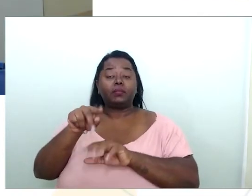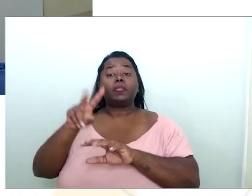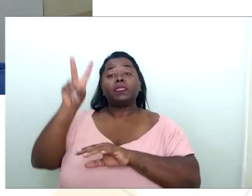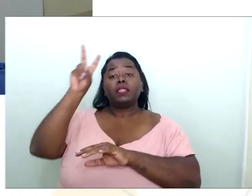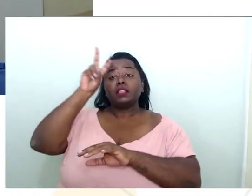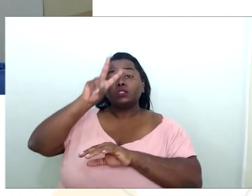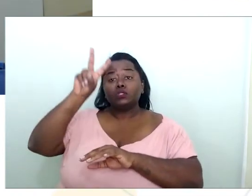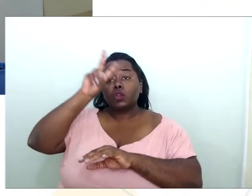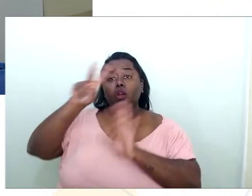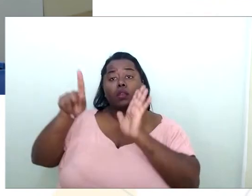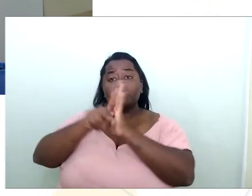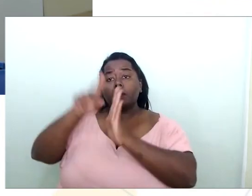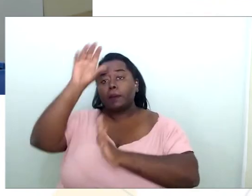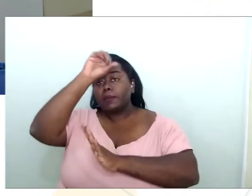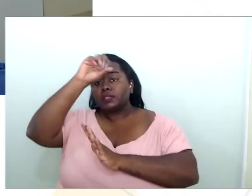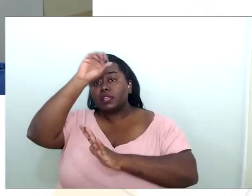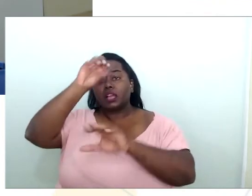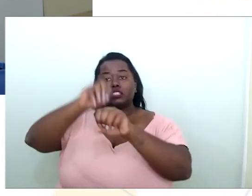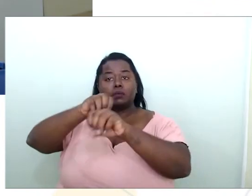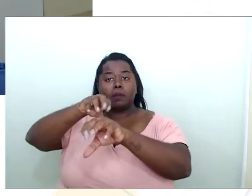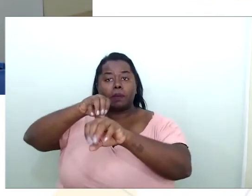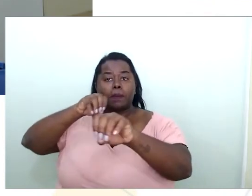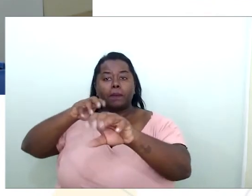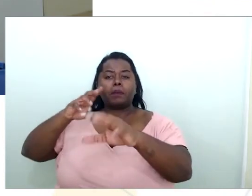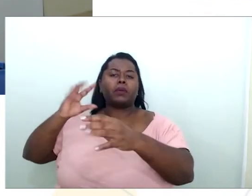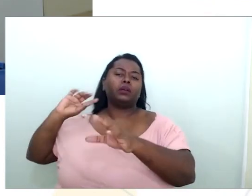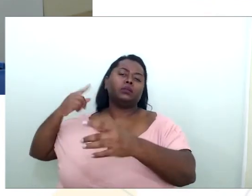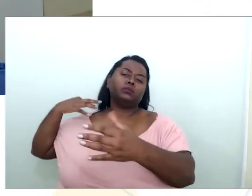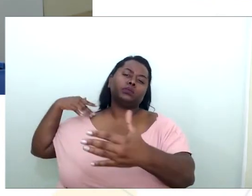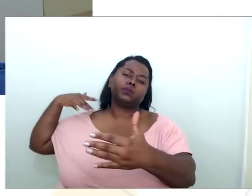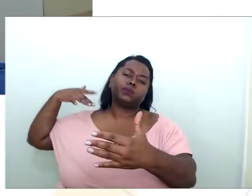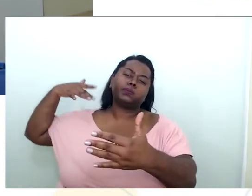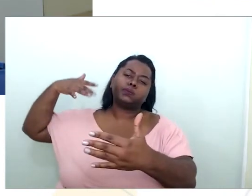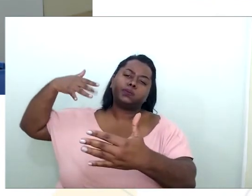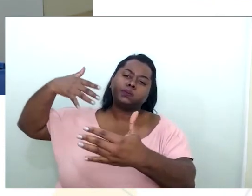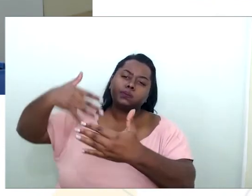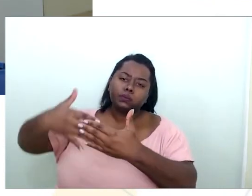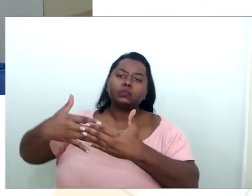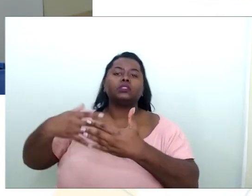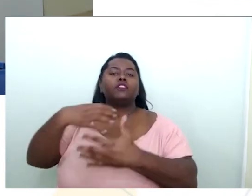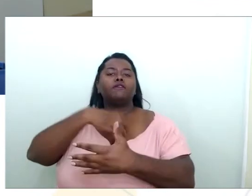history of learning and teaching and open flexible distance and online mode